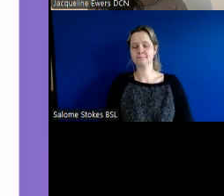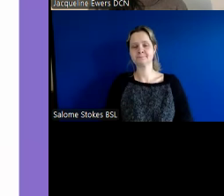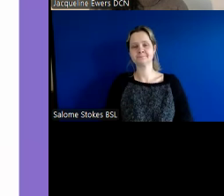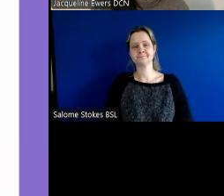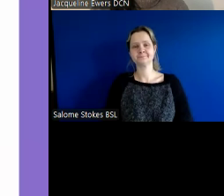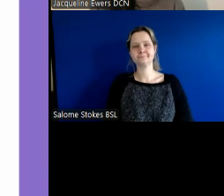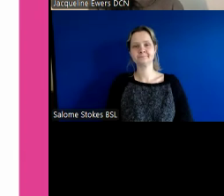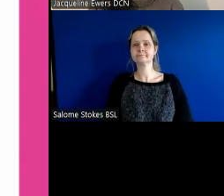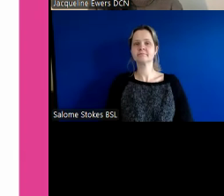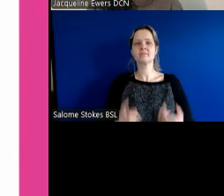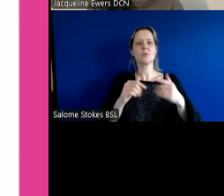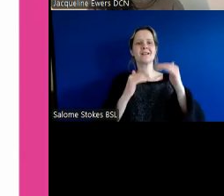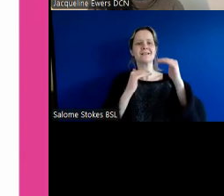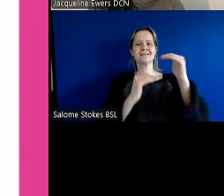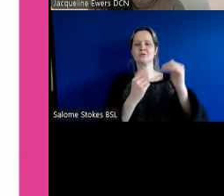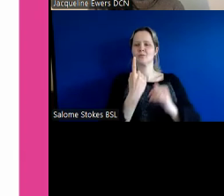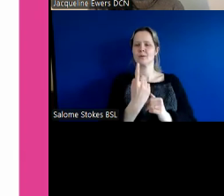In our first section of why email marketing matters,